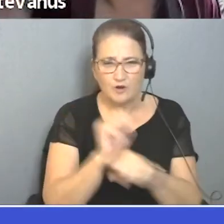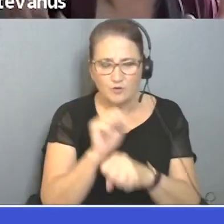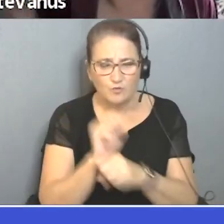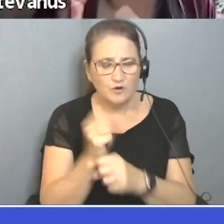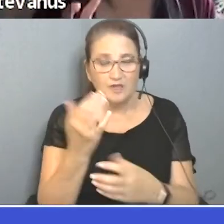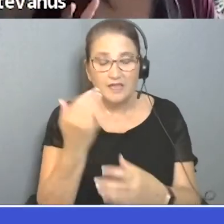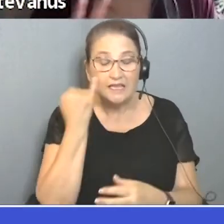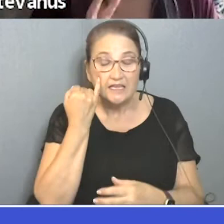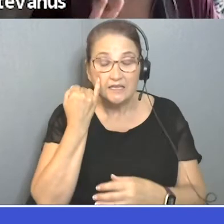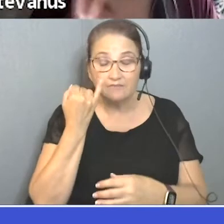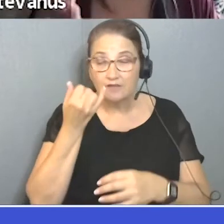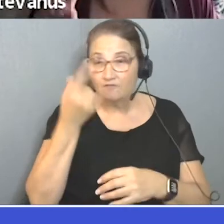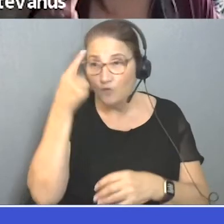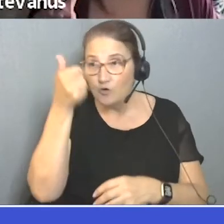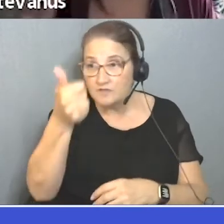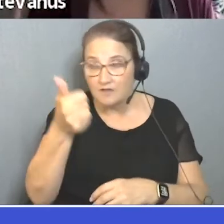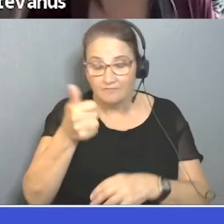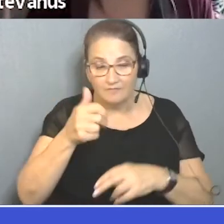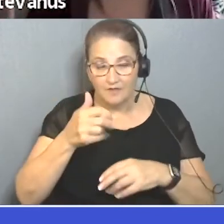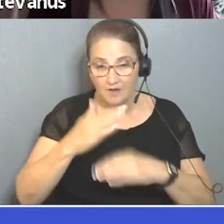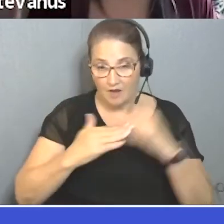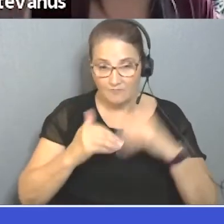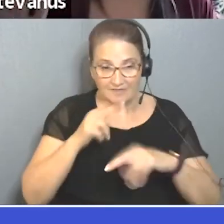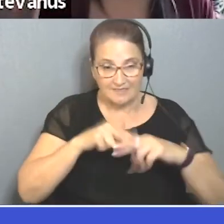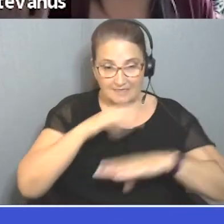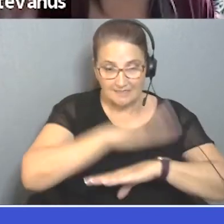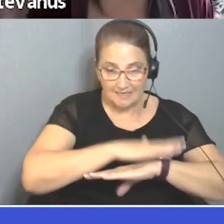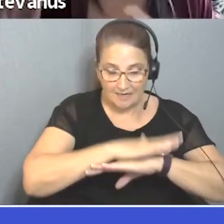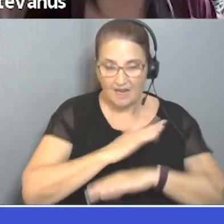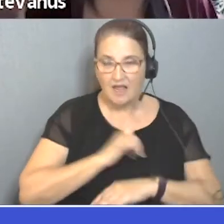at a table, I do ask that you grab two pieces